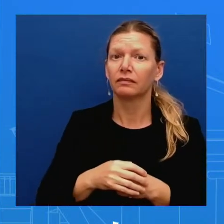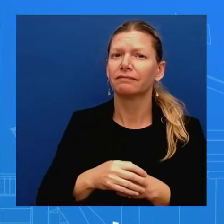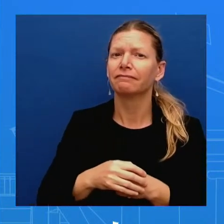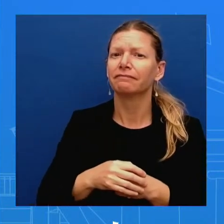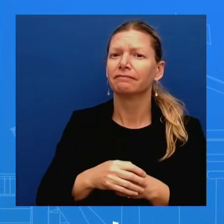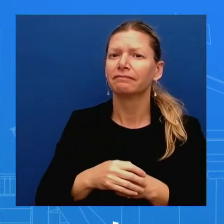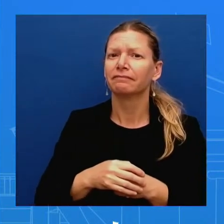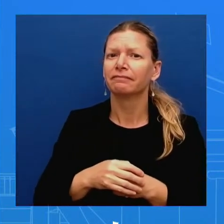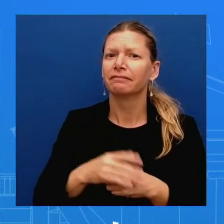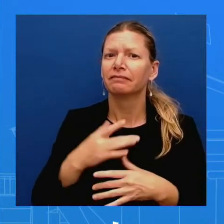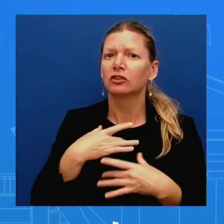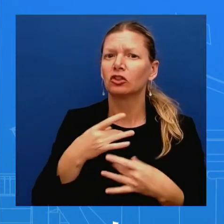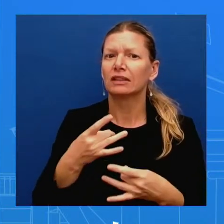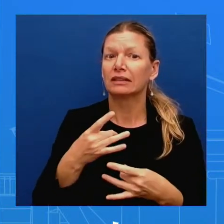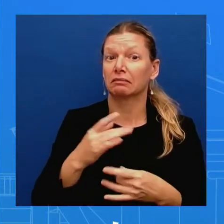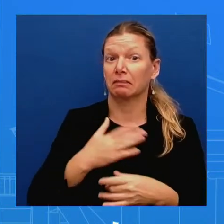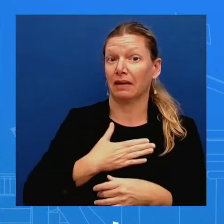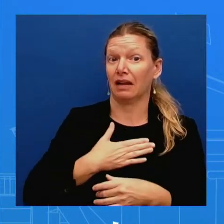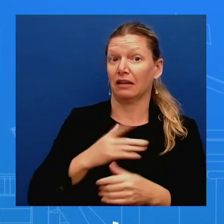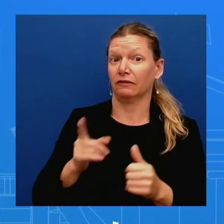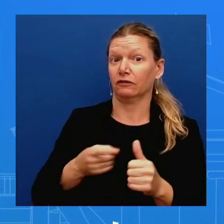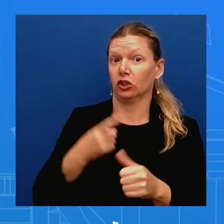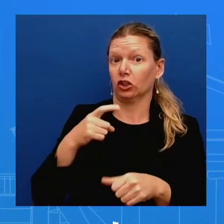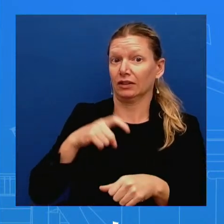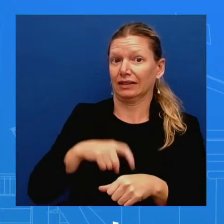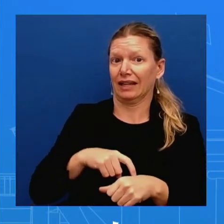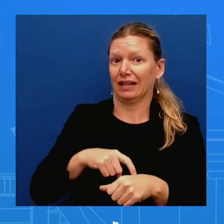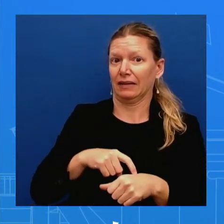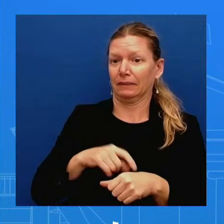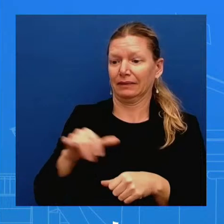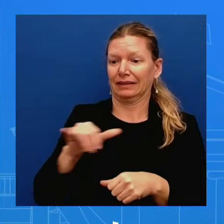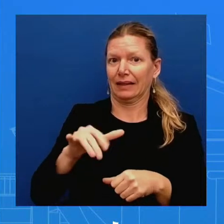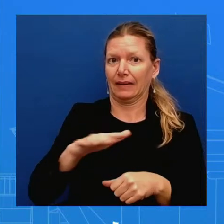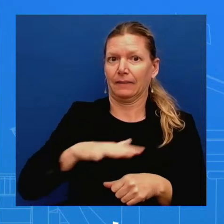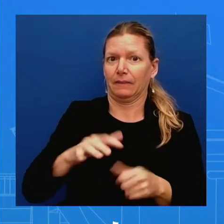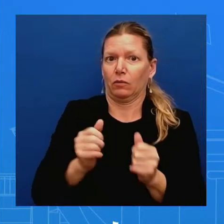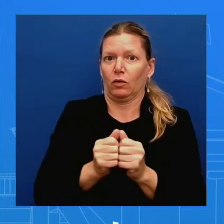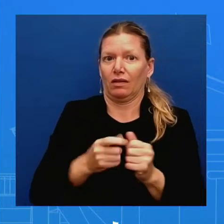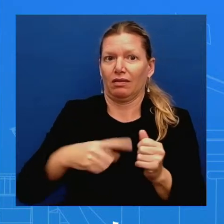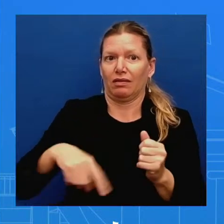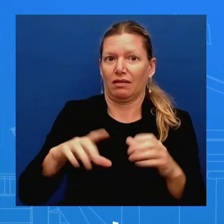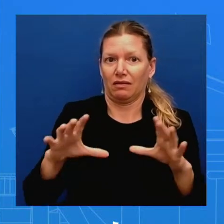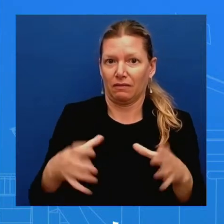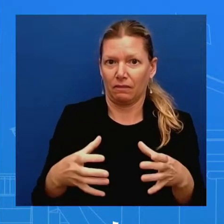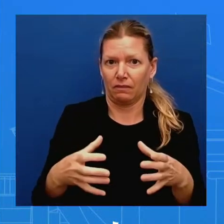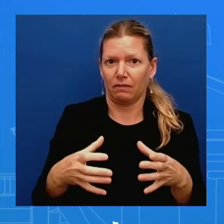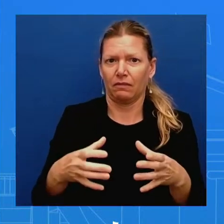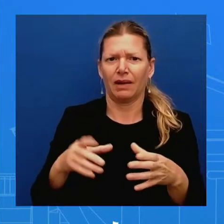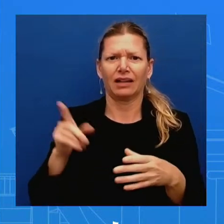with the Delaware families. One of the ladies, a gran- --